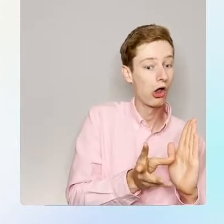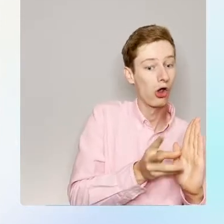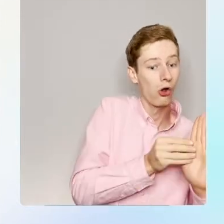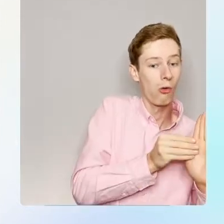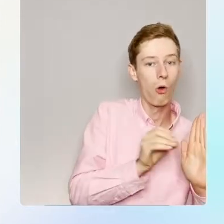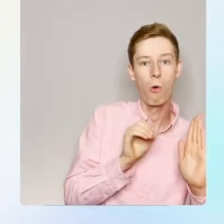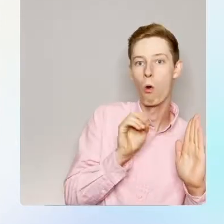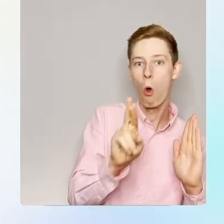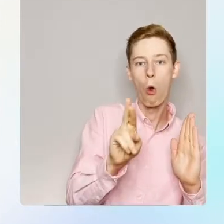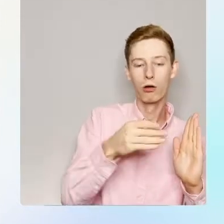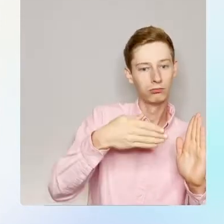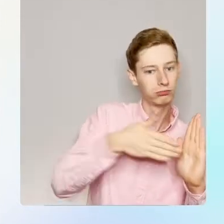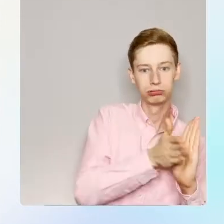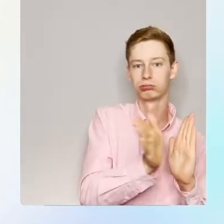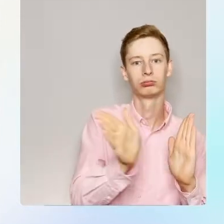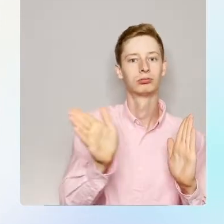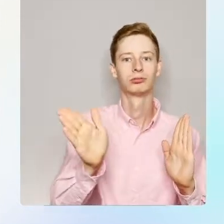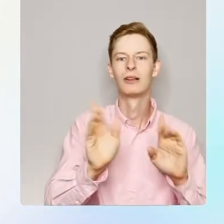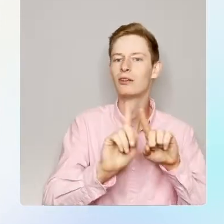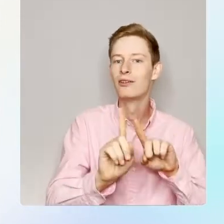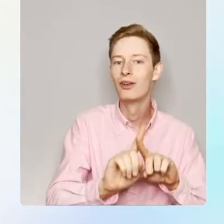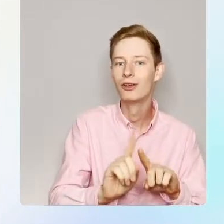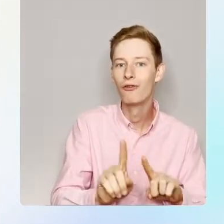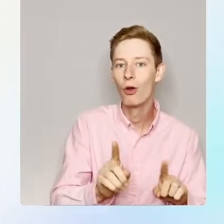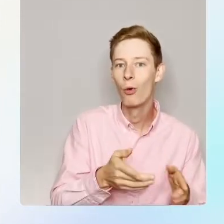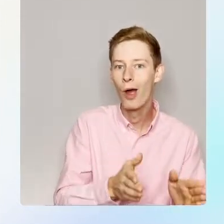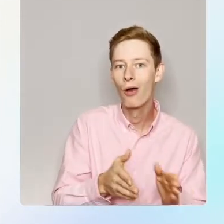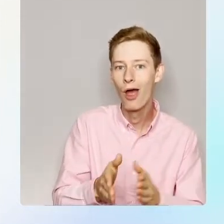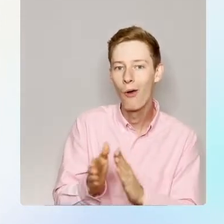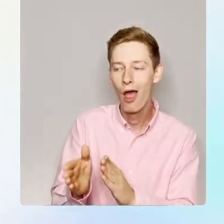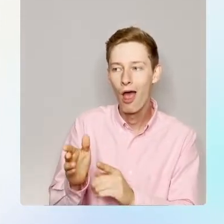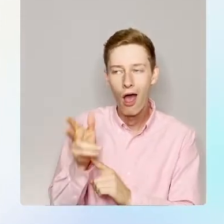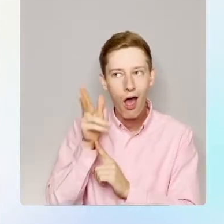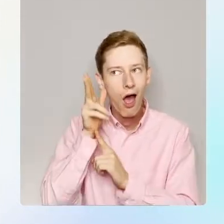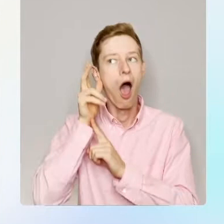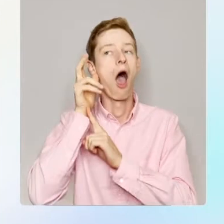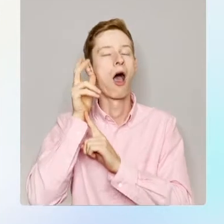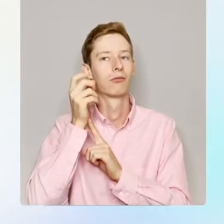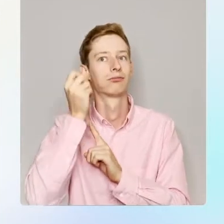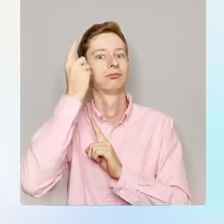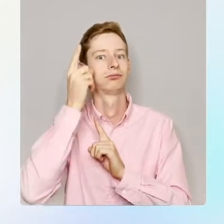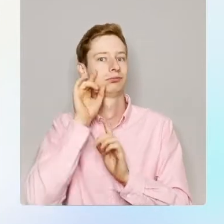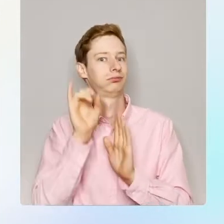which can change how these reflections sound to us. The brain is incredibly good